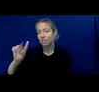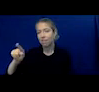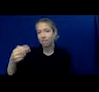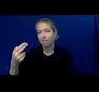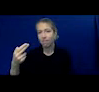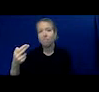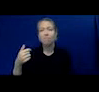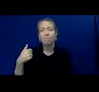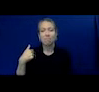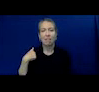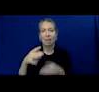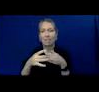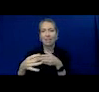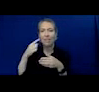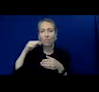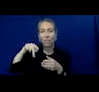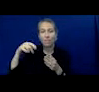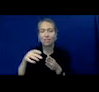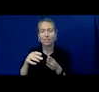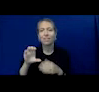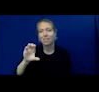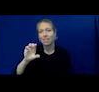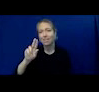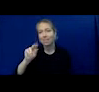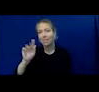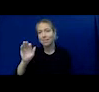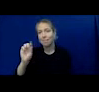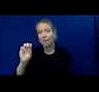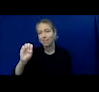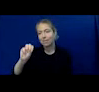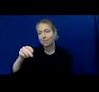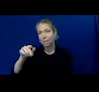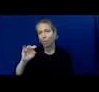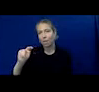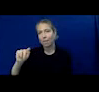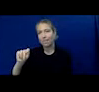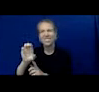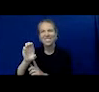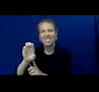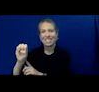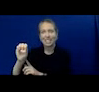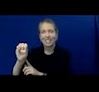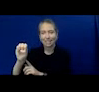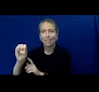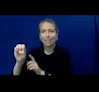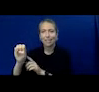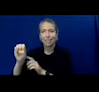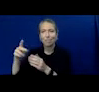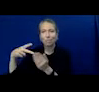project. Let's start by looking at our training plan for today.